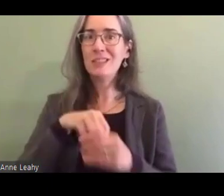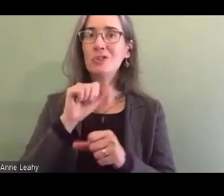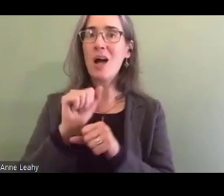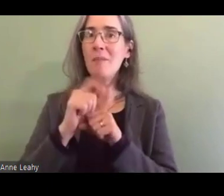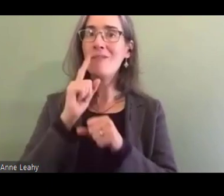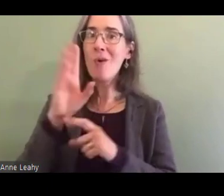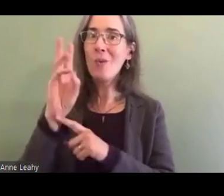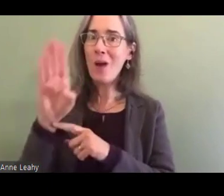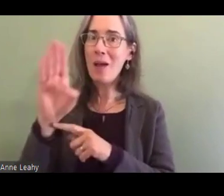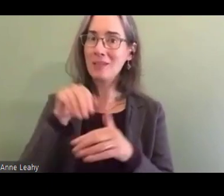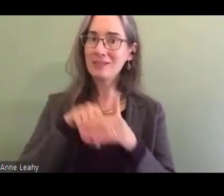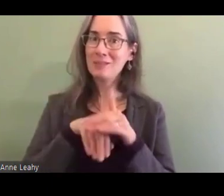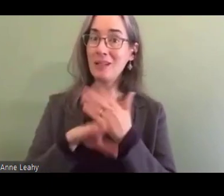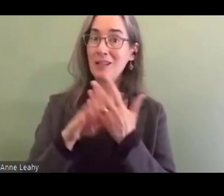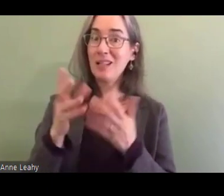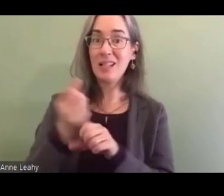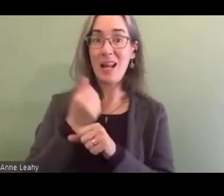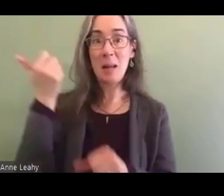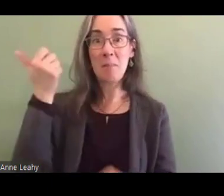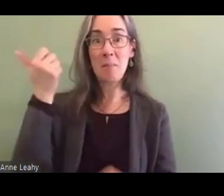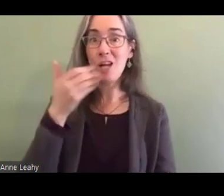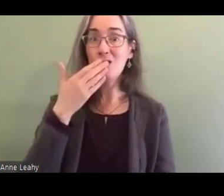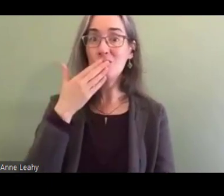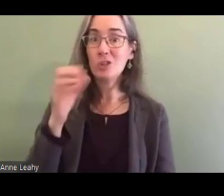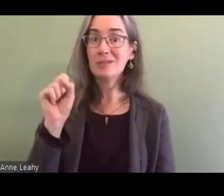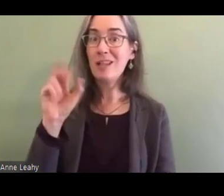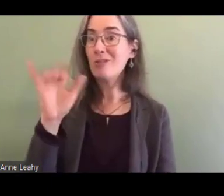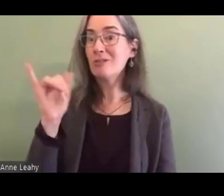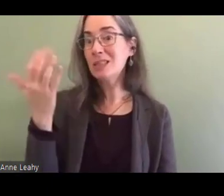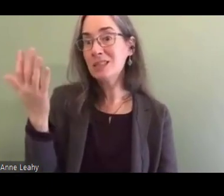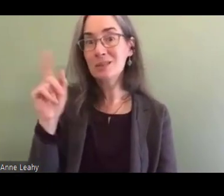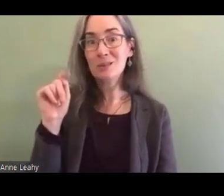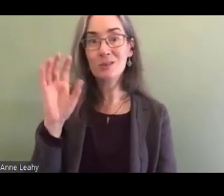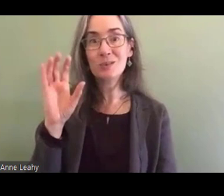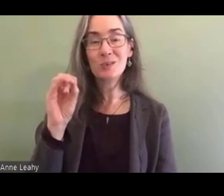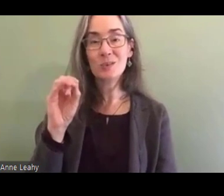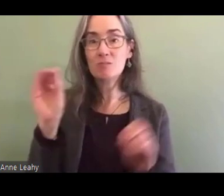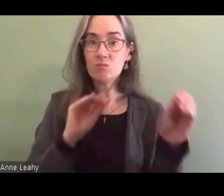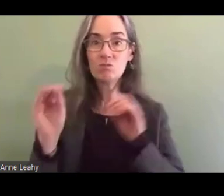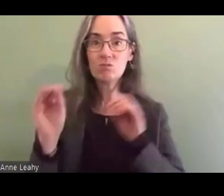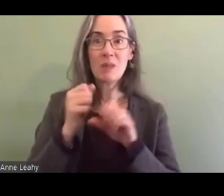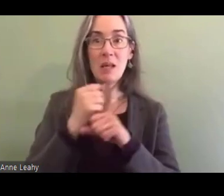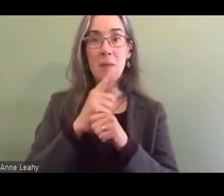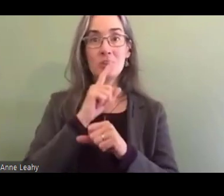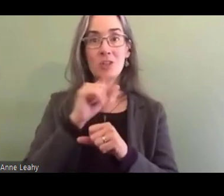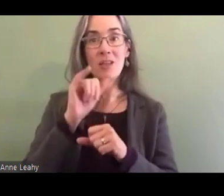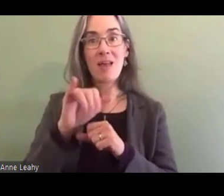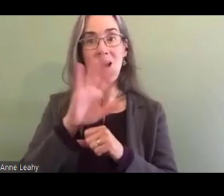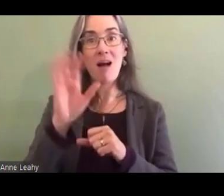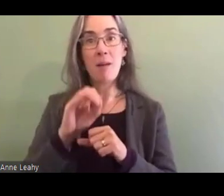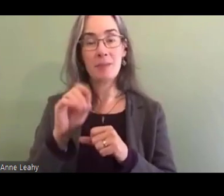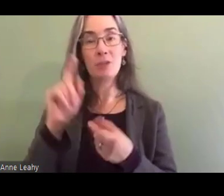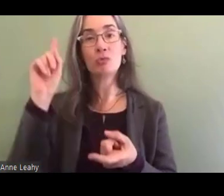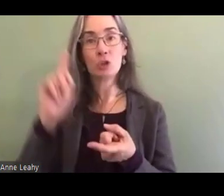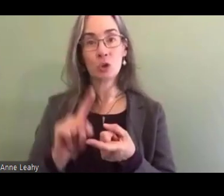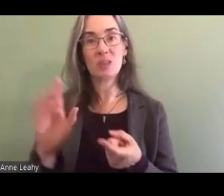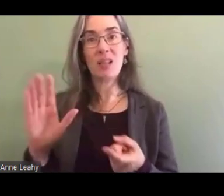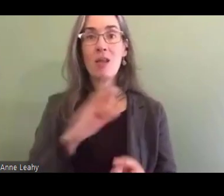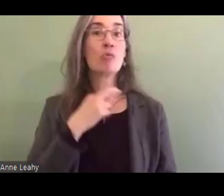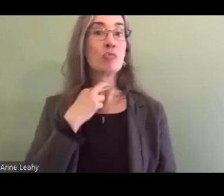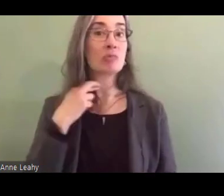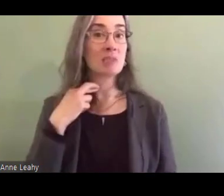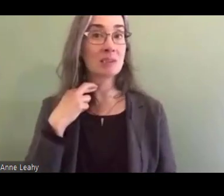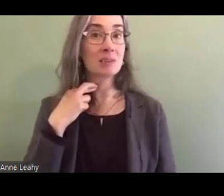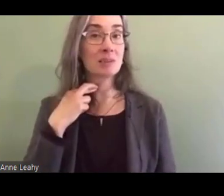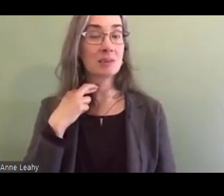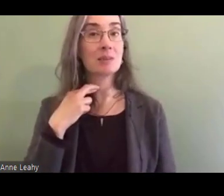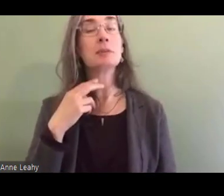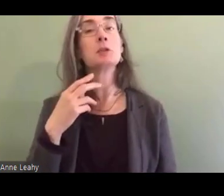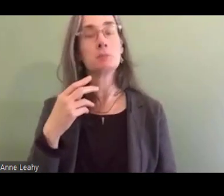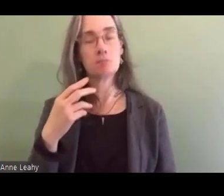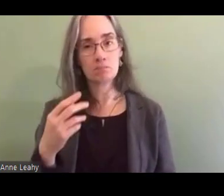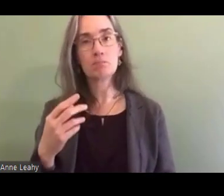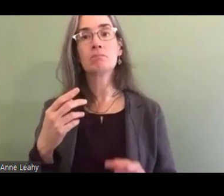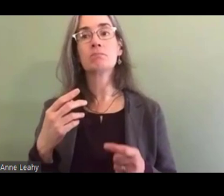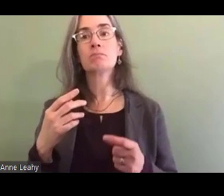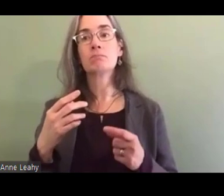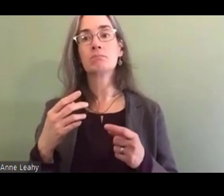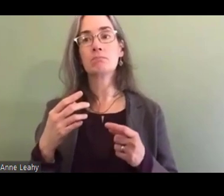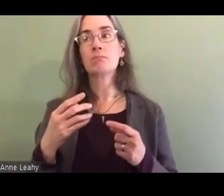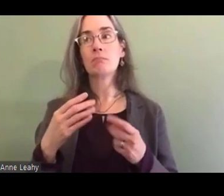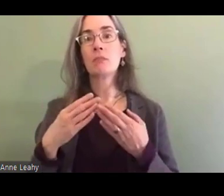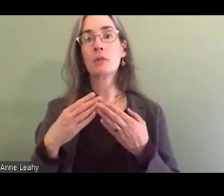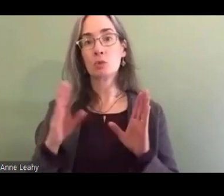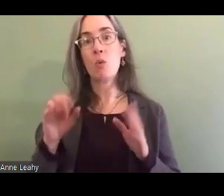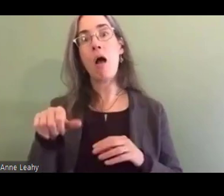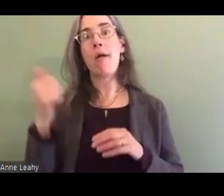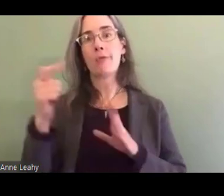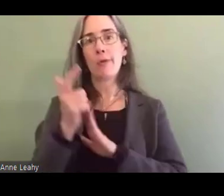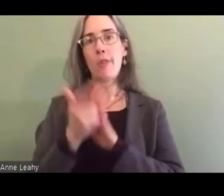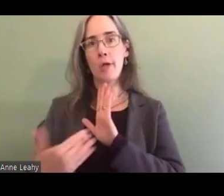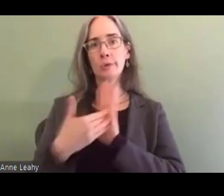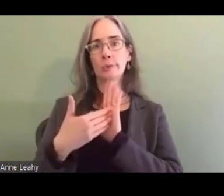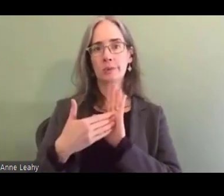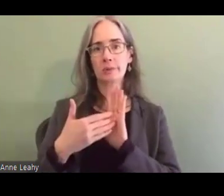getting paid good salaries to make sure that companies reduce their risk to other lawsuits.